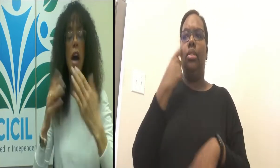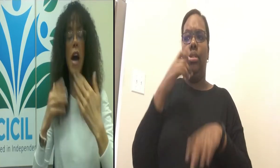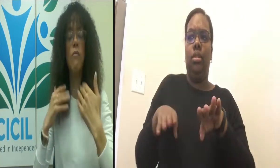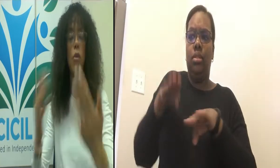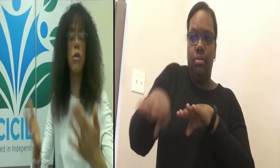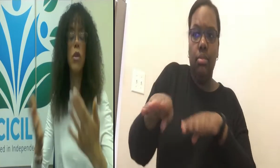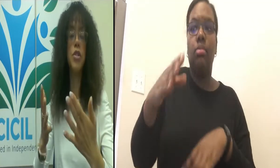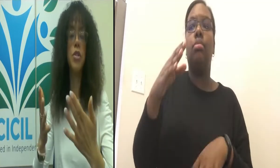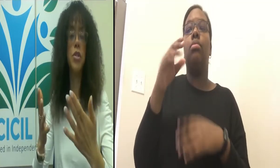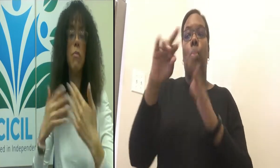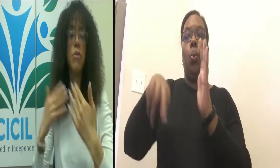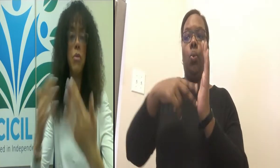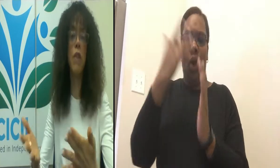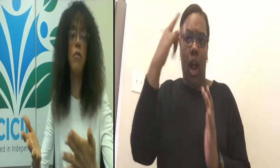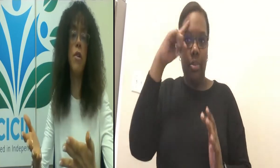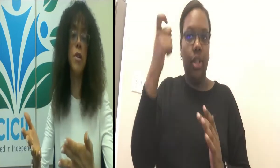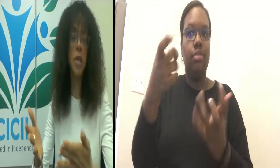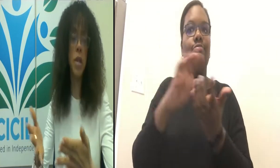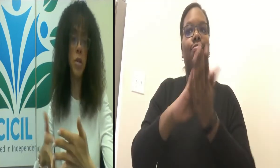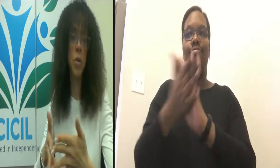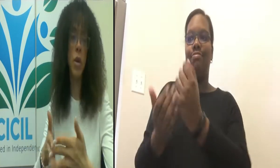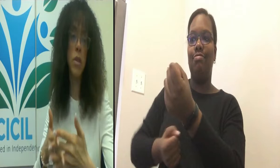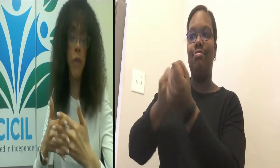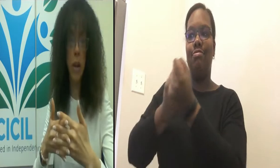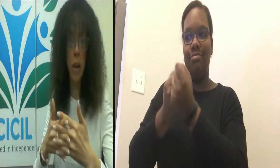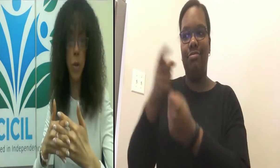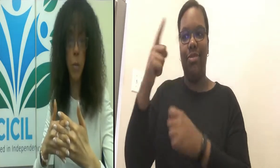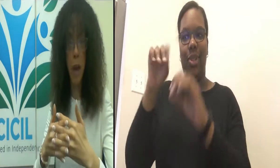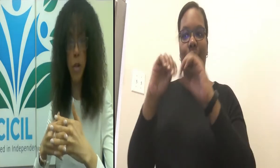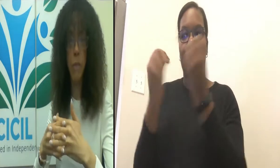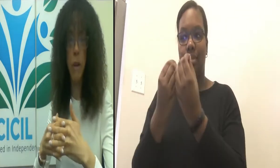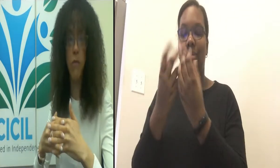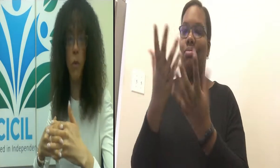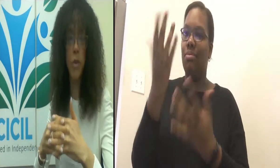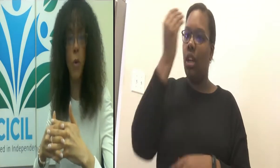Finance Committee for an organization it's just as important that you have a